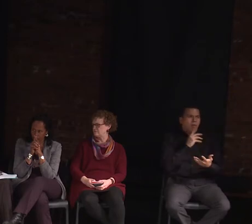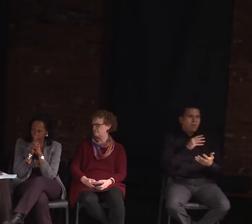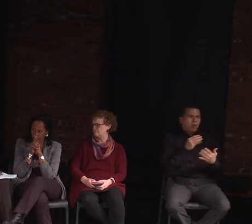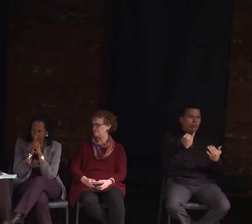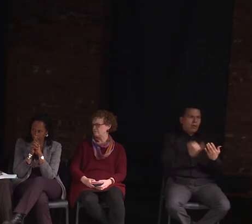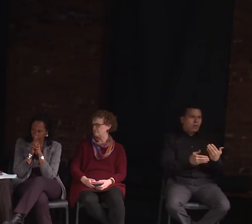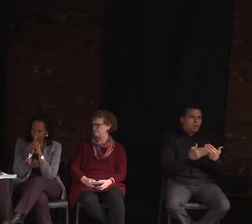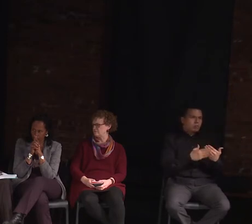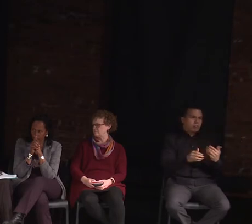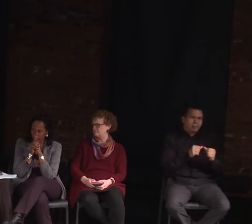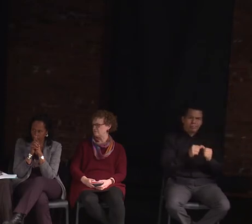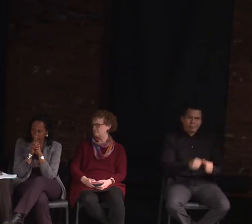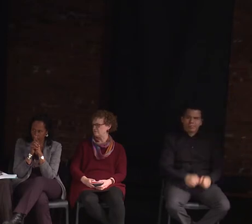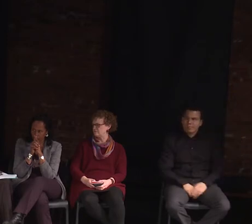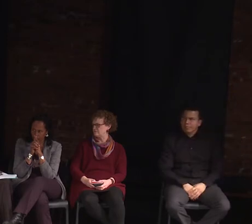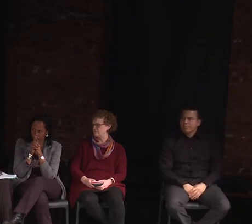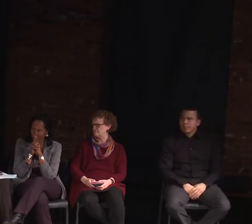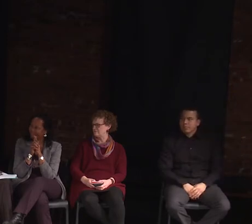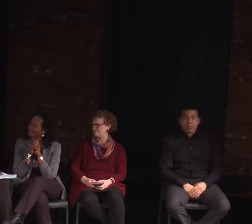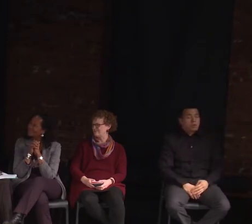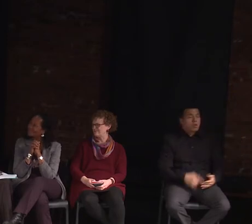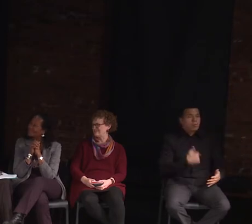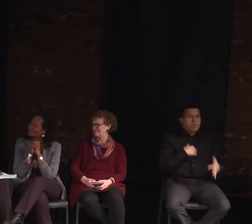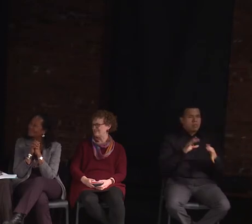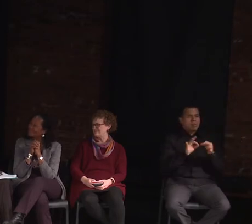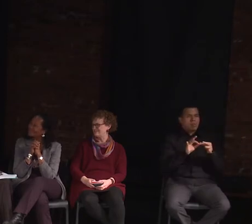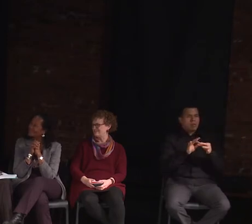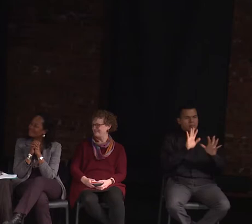Get off my soapbox for a second.